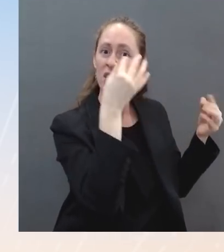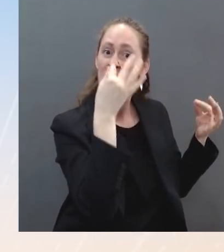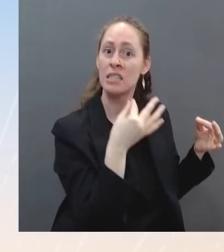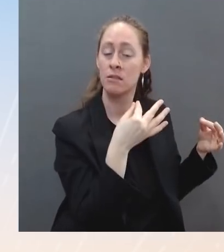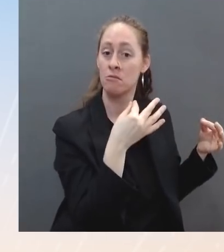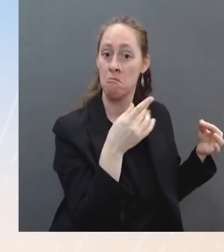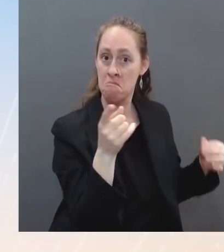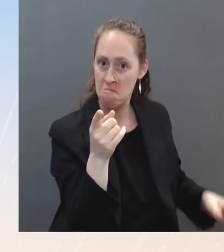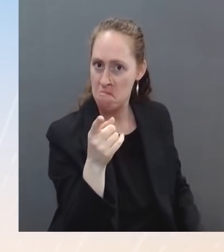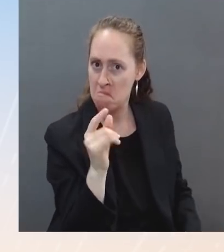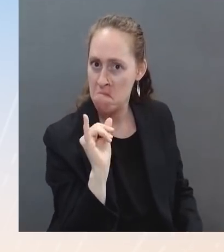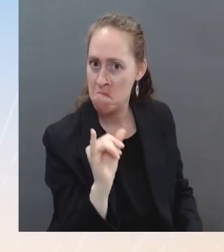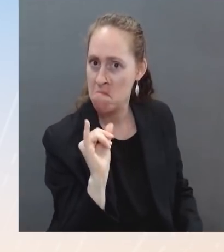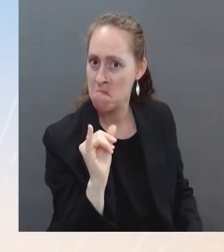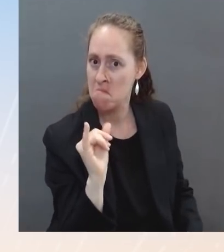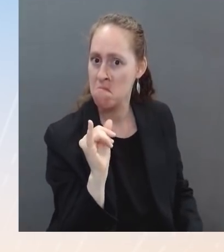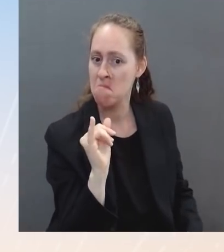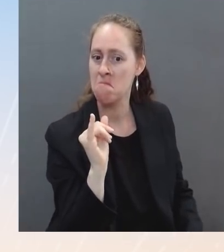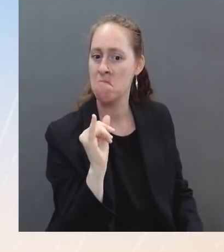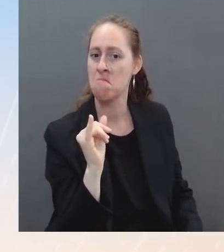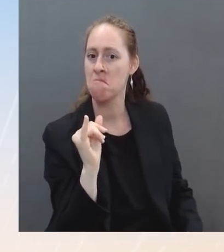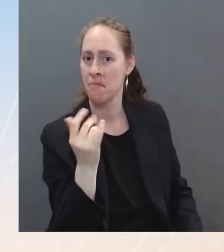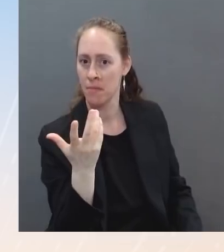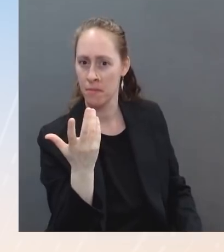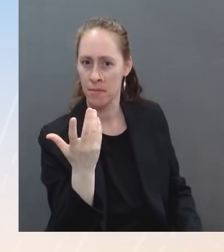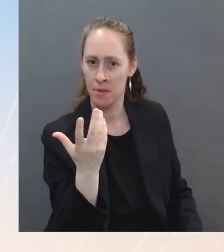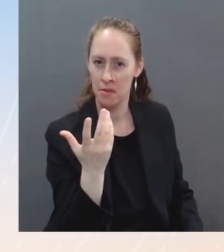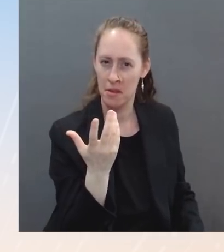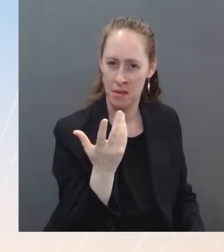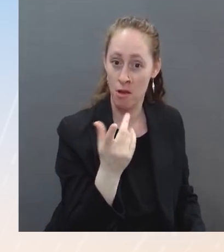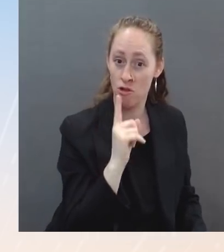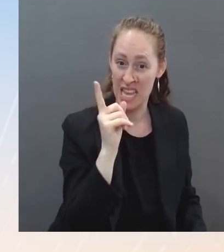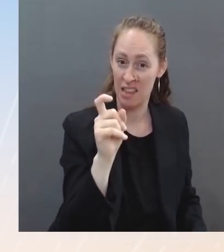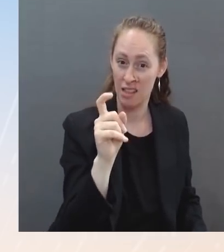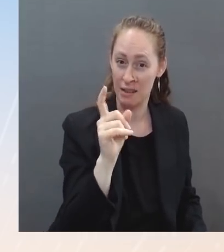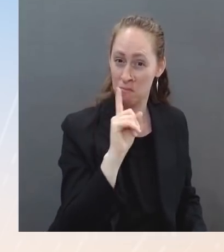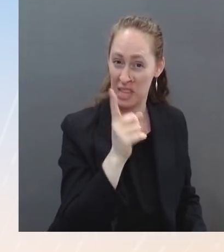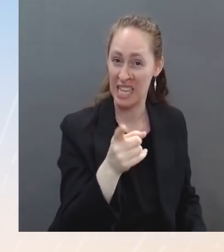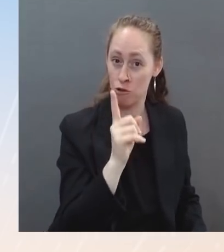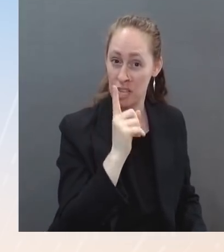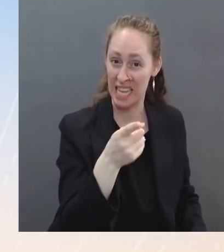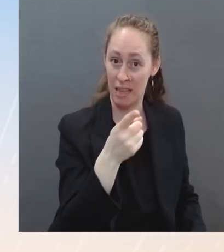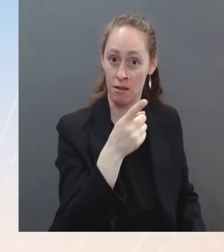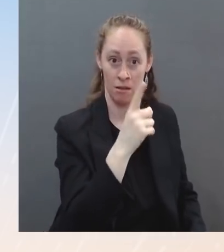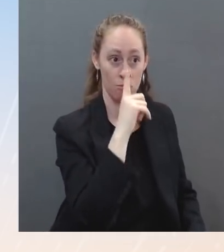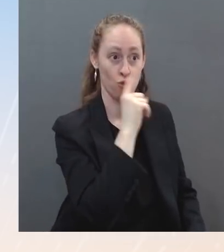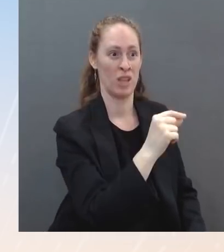And why release this as well? Ms. Bedingfield: Well, again, I don't have anything further to add to the specifics there.